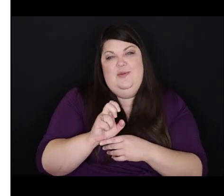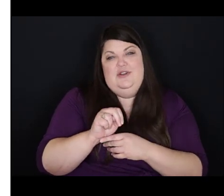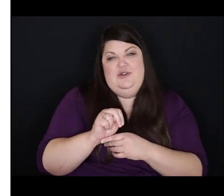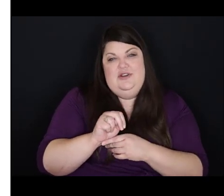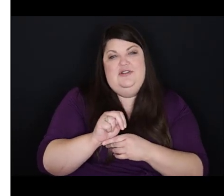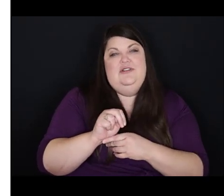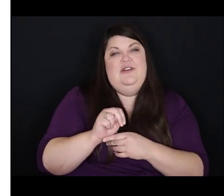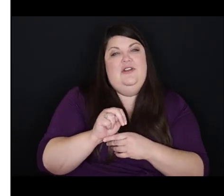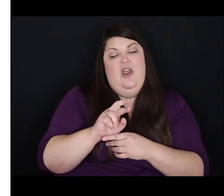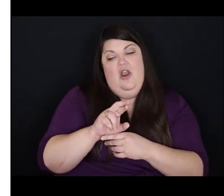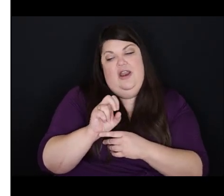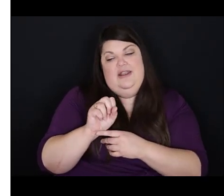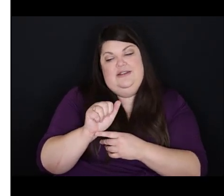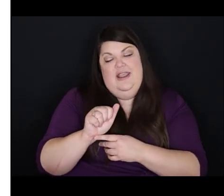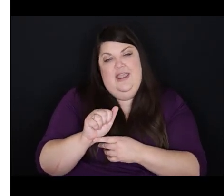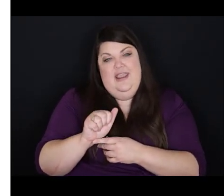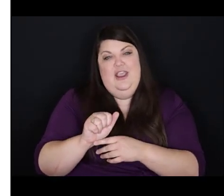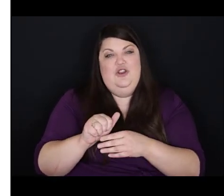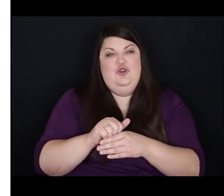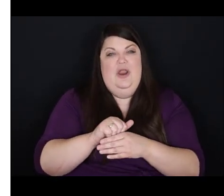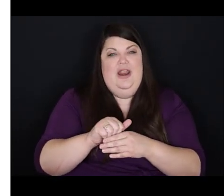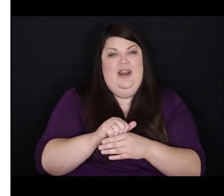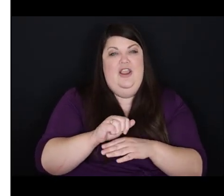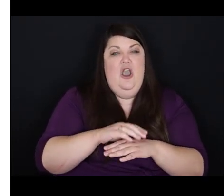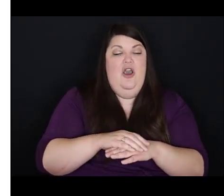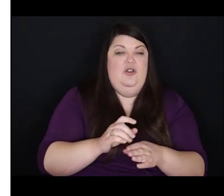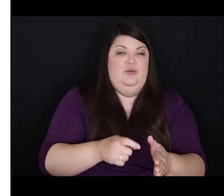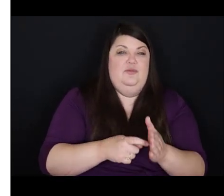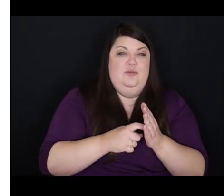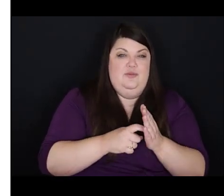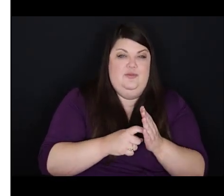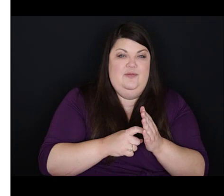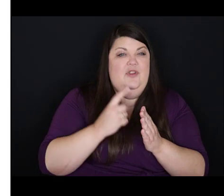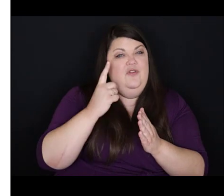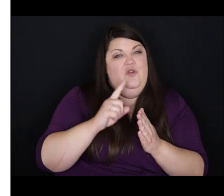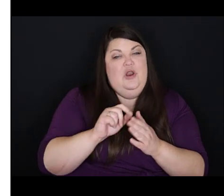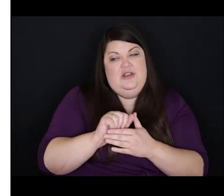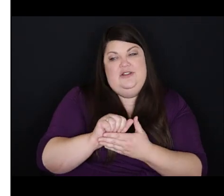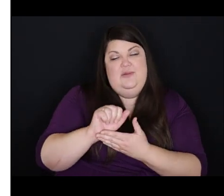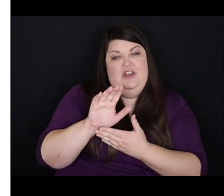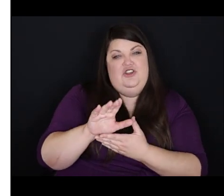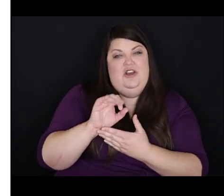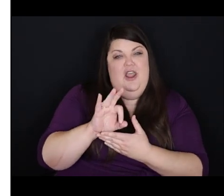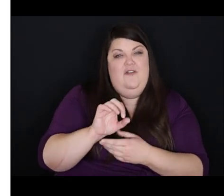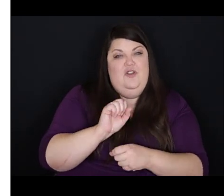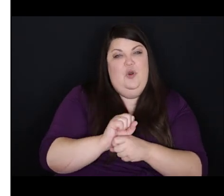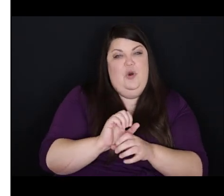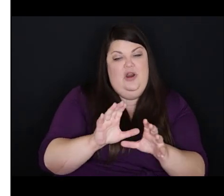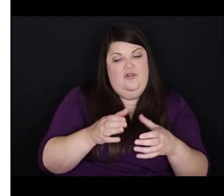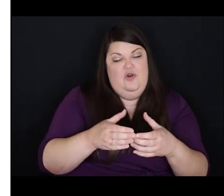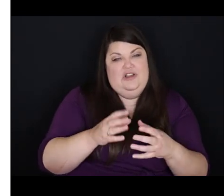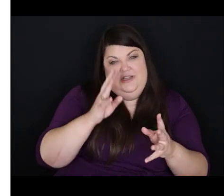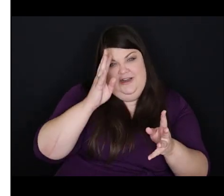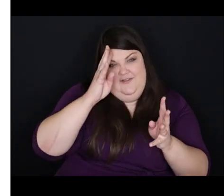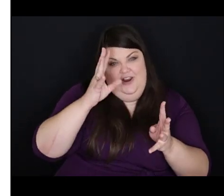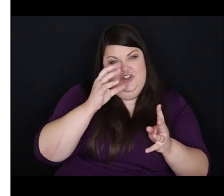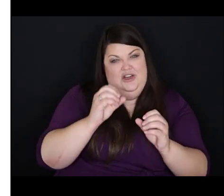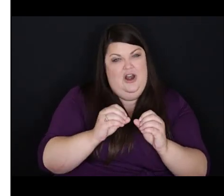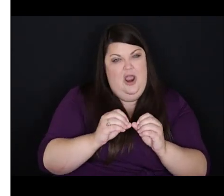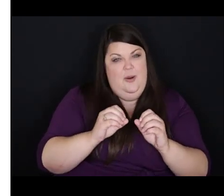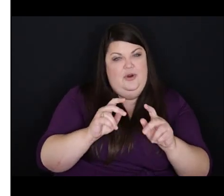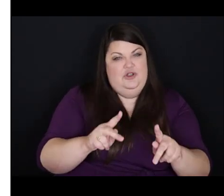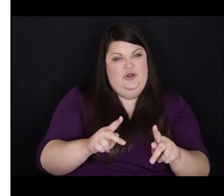(RSA) training on the requirements for submission of the Workforce Innovation and Opportunity Act